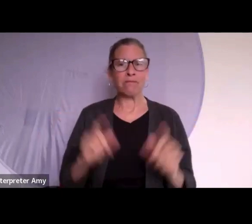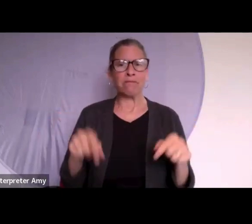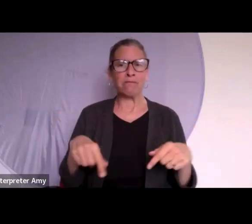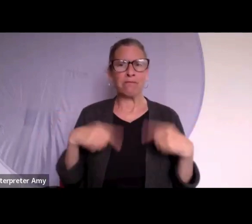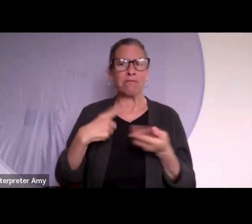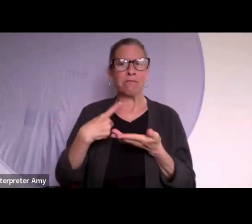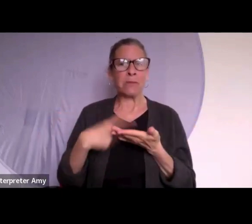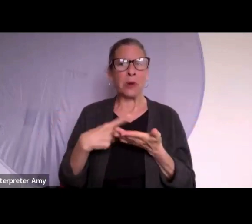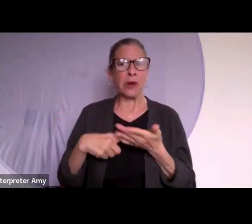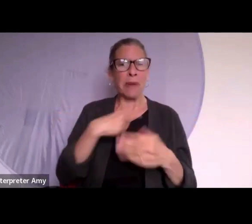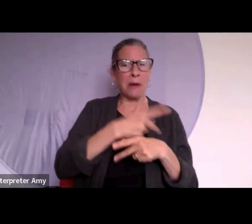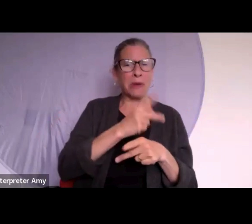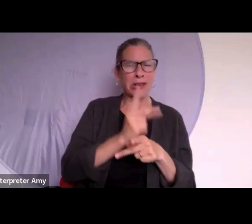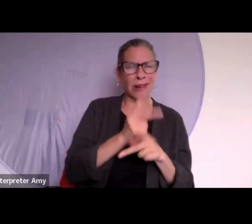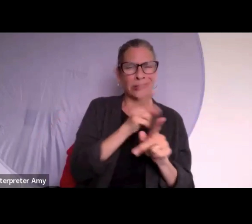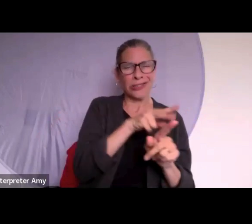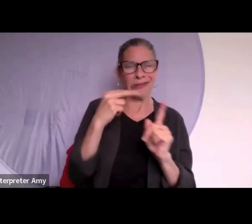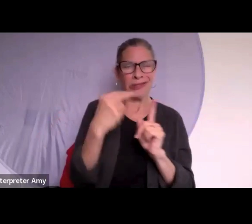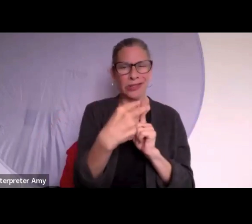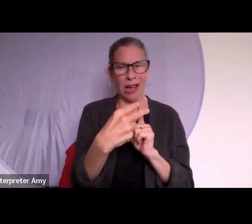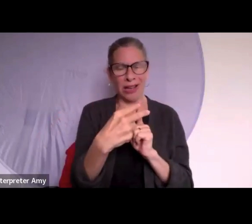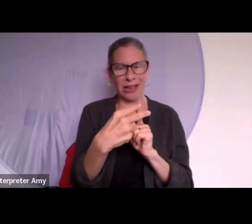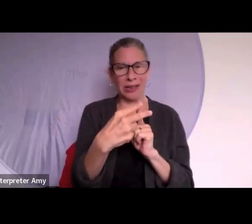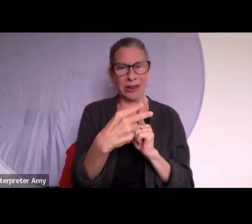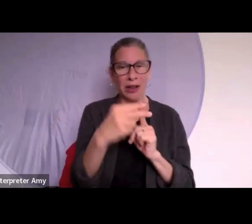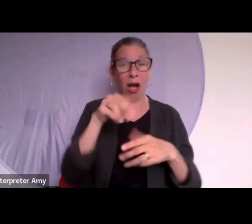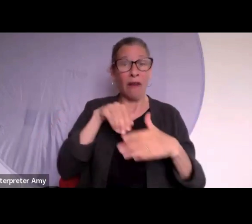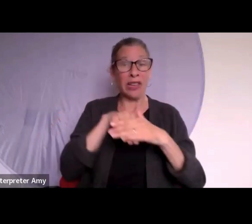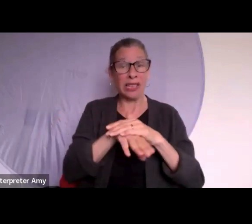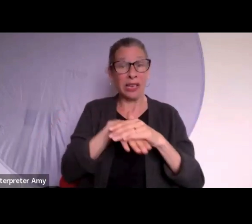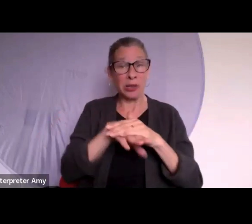production side of of accessibility and inclusion, and